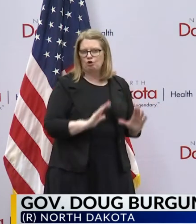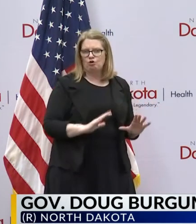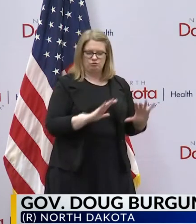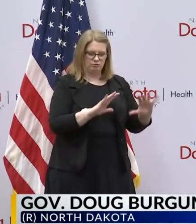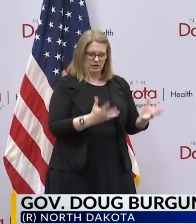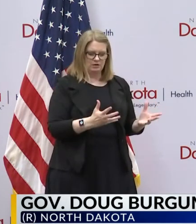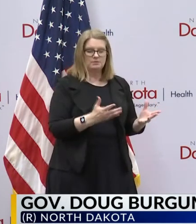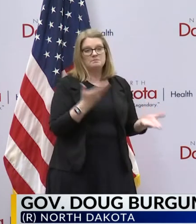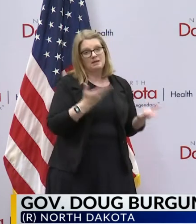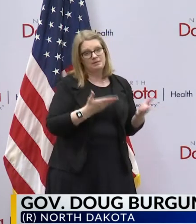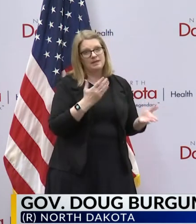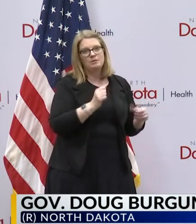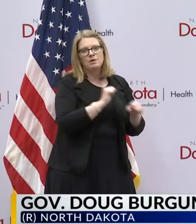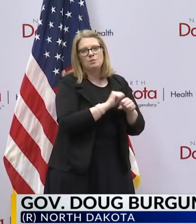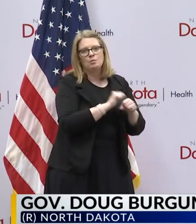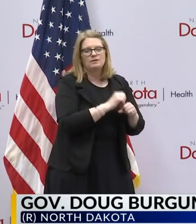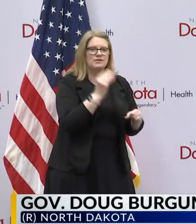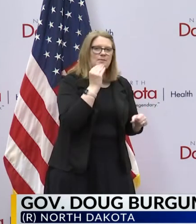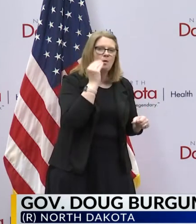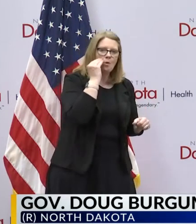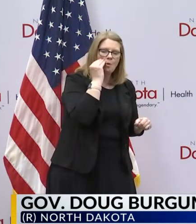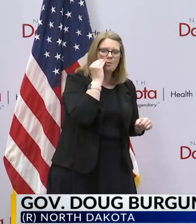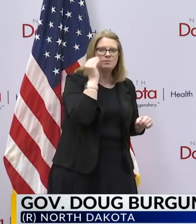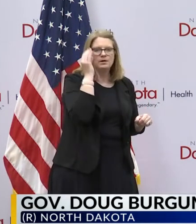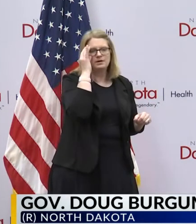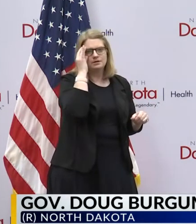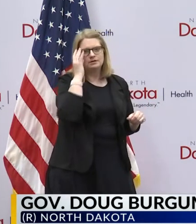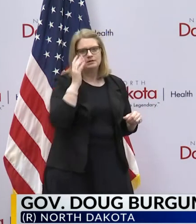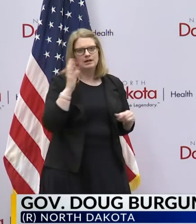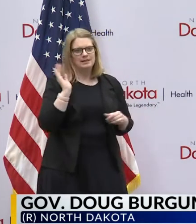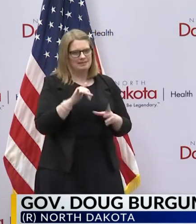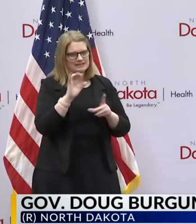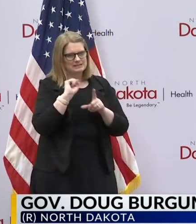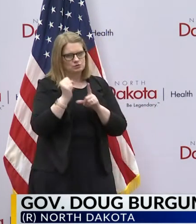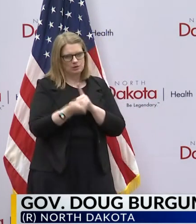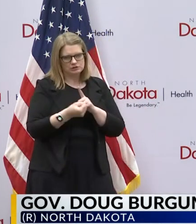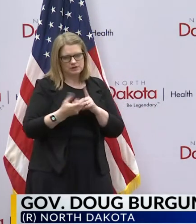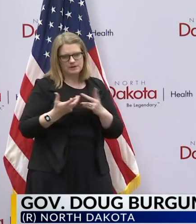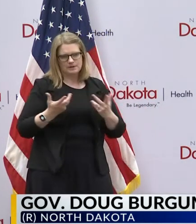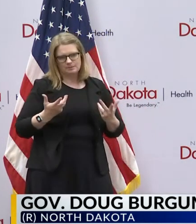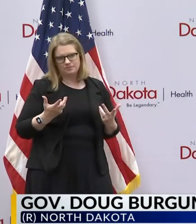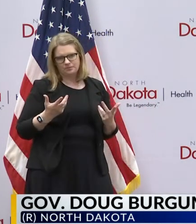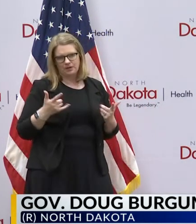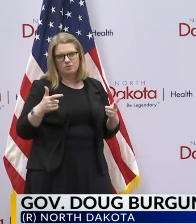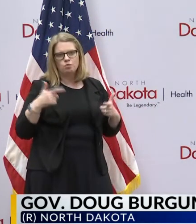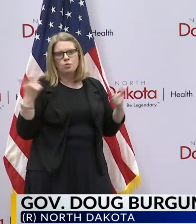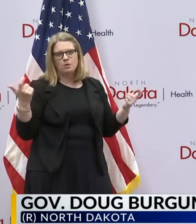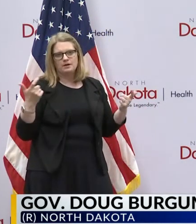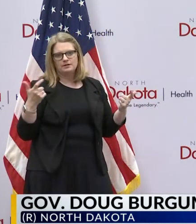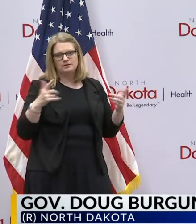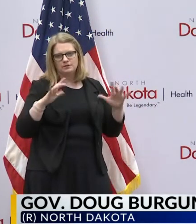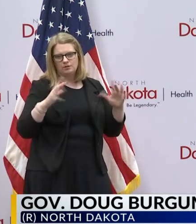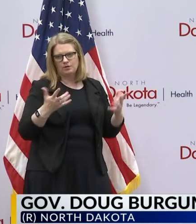THEY'RE A PART OF THE INFORMATION WORKER CATEGORY, WHERE THEY COULD WORK FROM HOME,